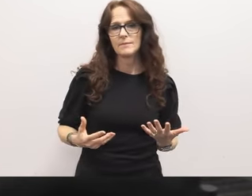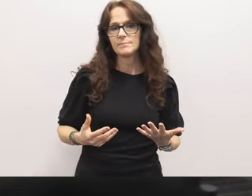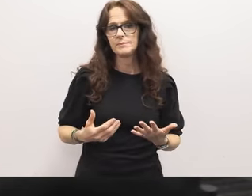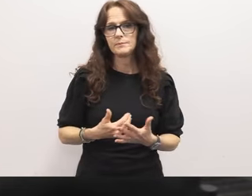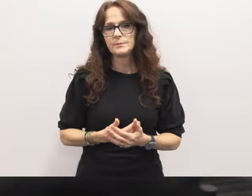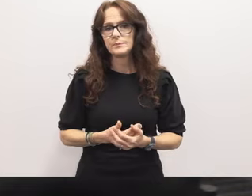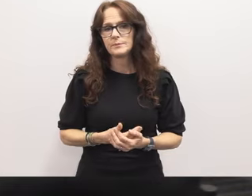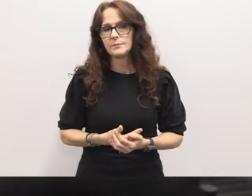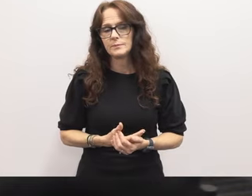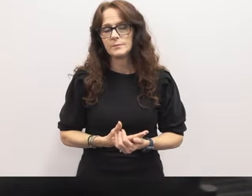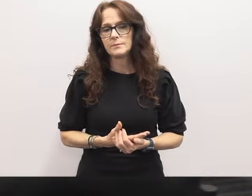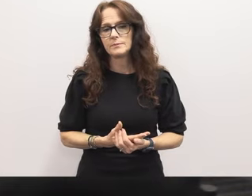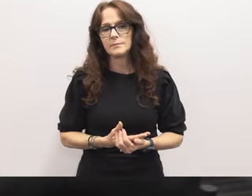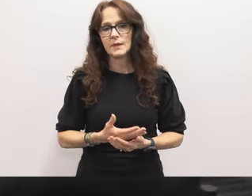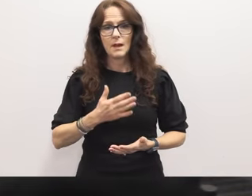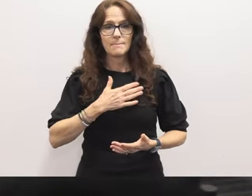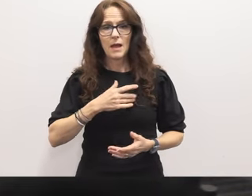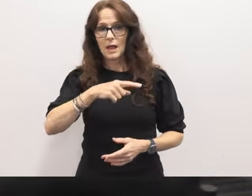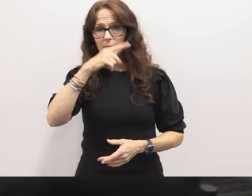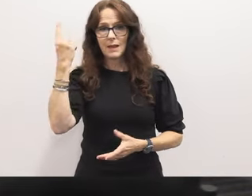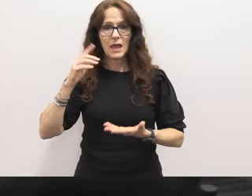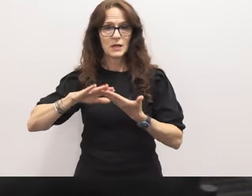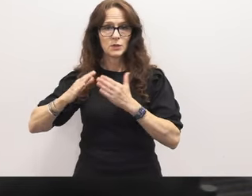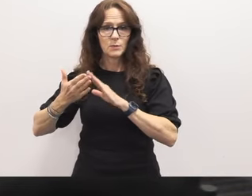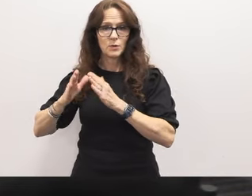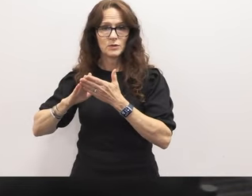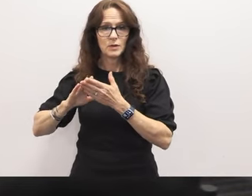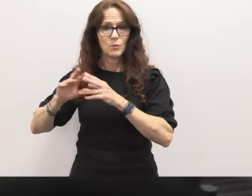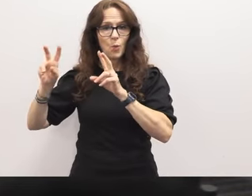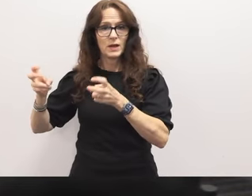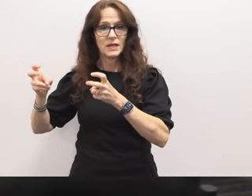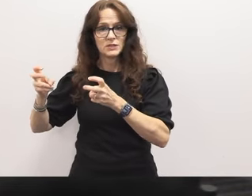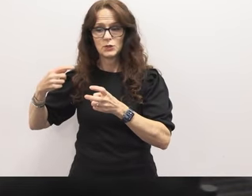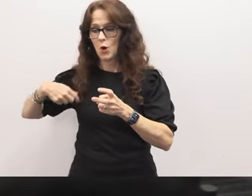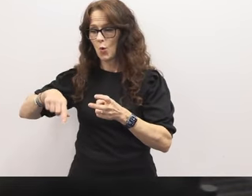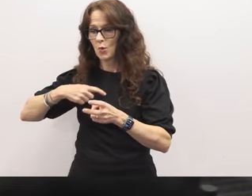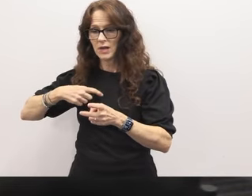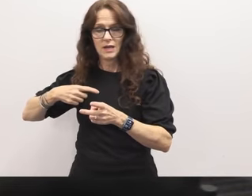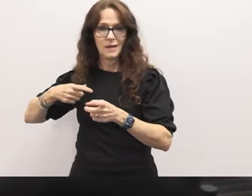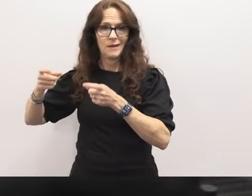in my Black community, here's one issue that we deal with. And so says, well, you know, that reminds me